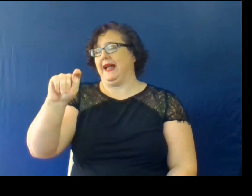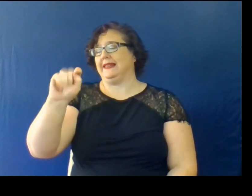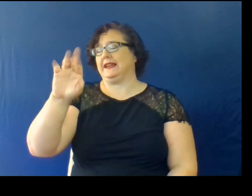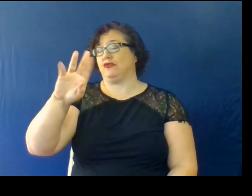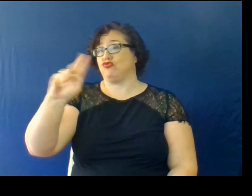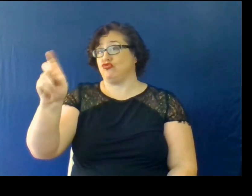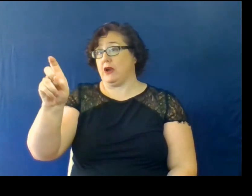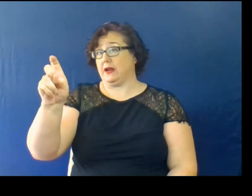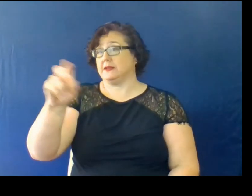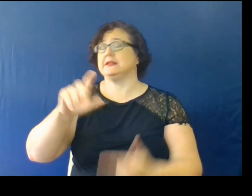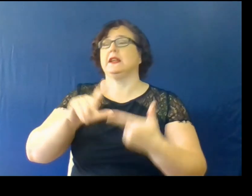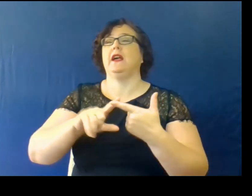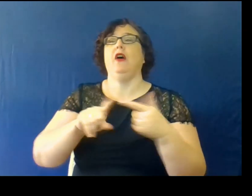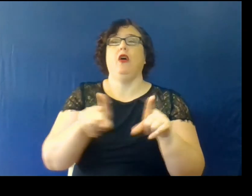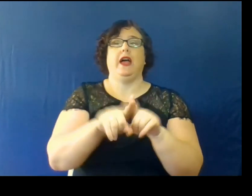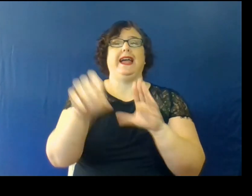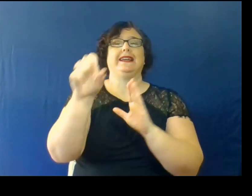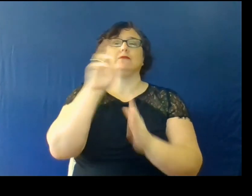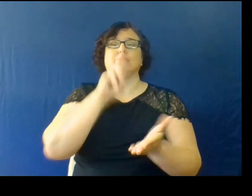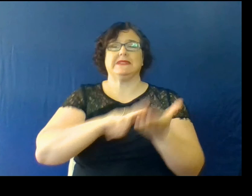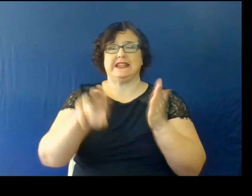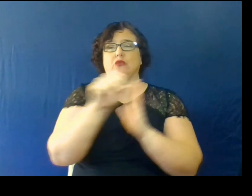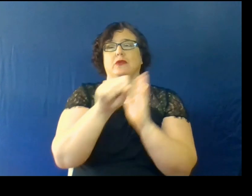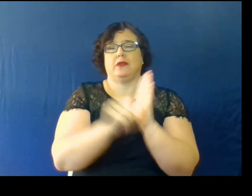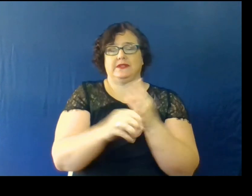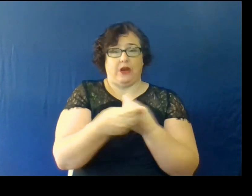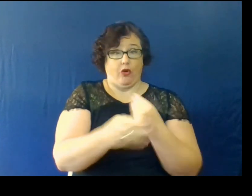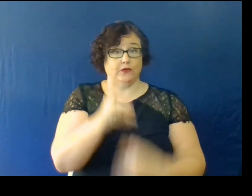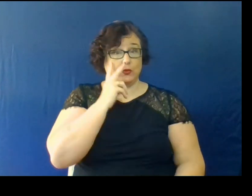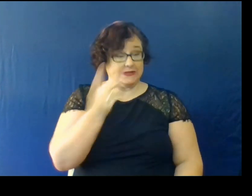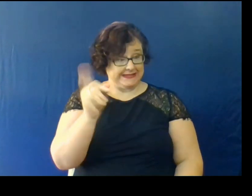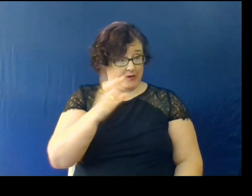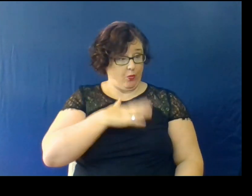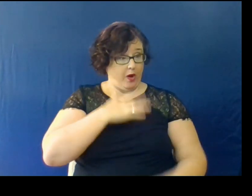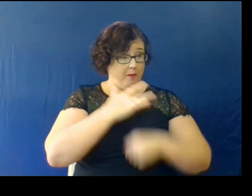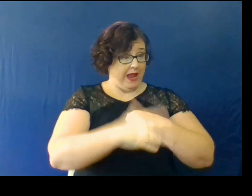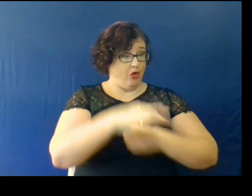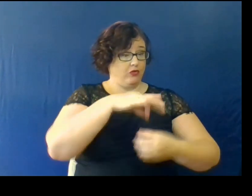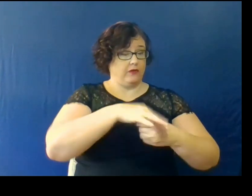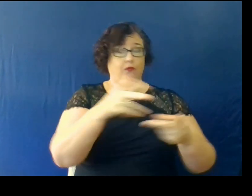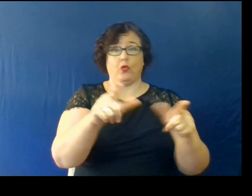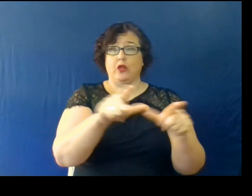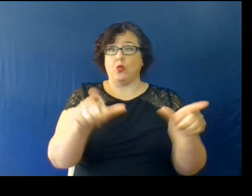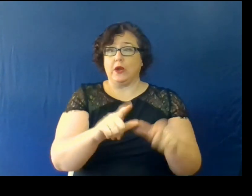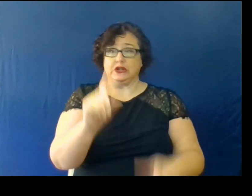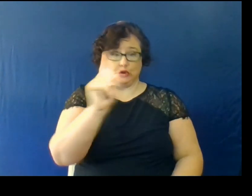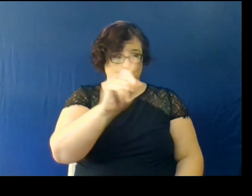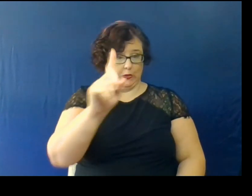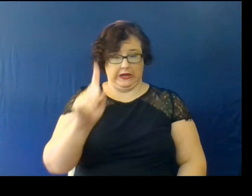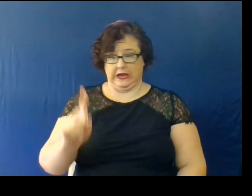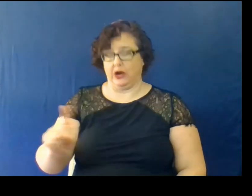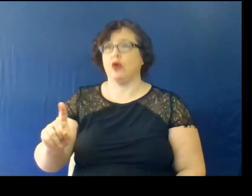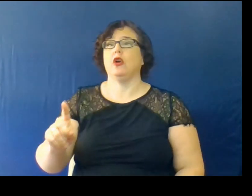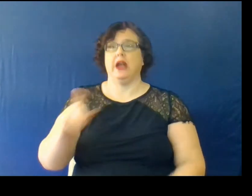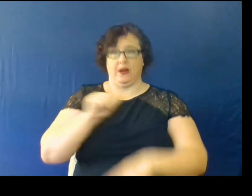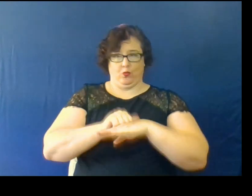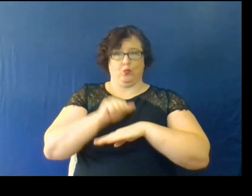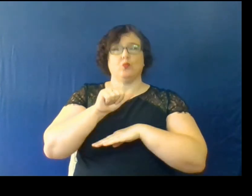so you can see where your early polling locations are and we'll send all all of that out as a recap.